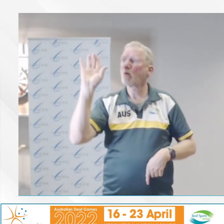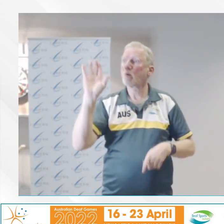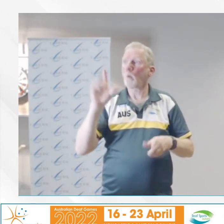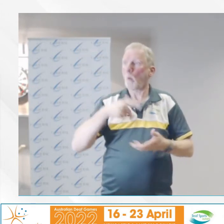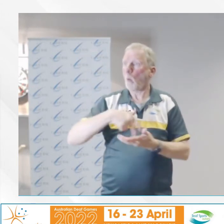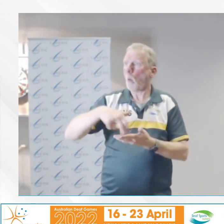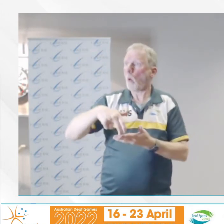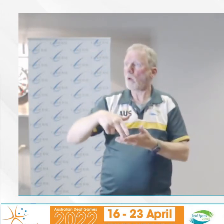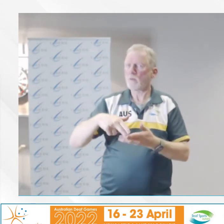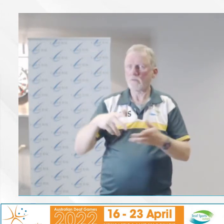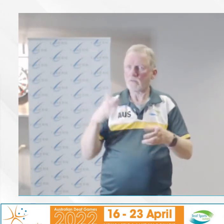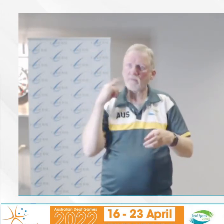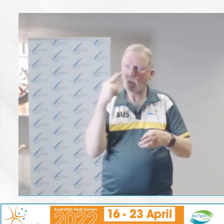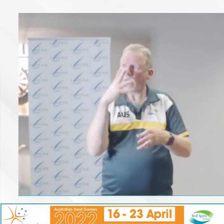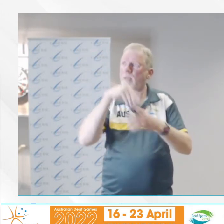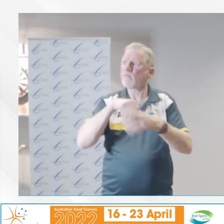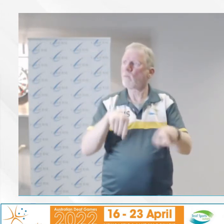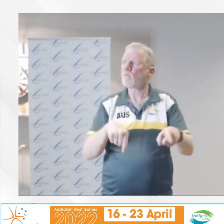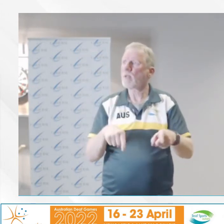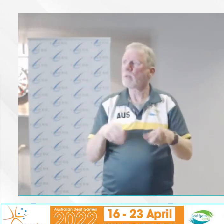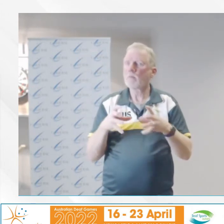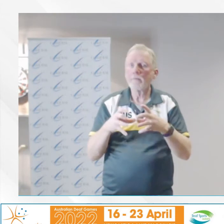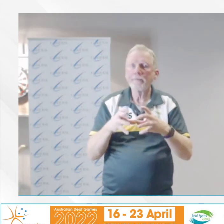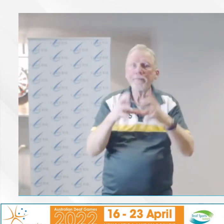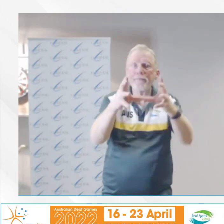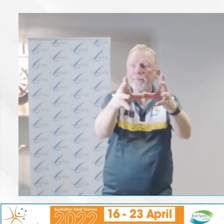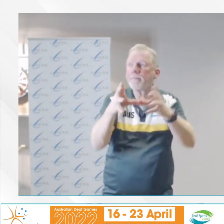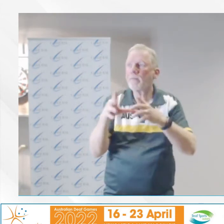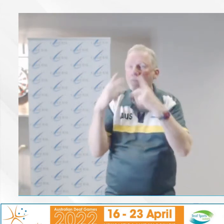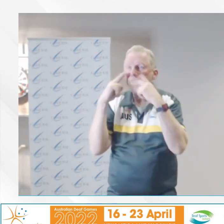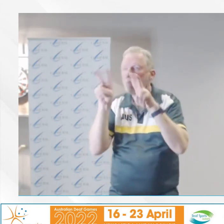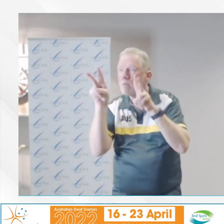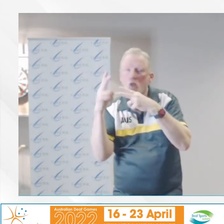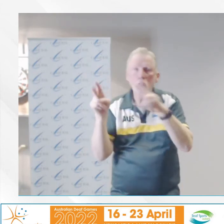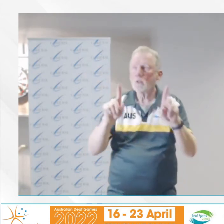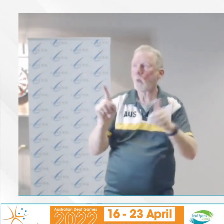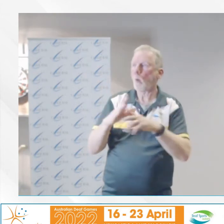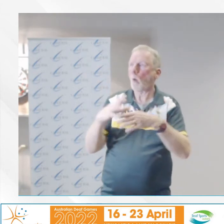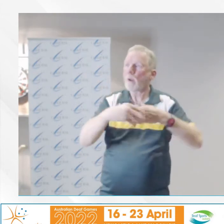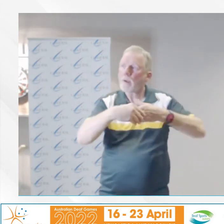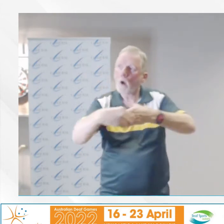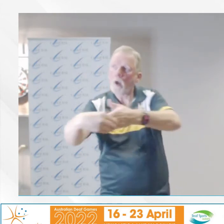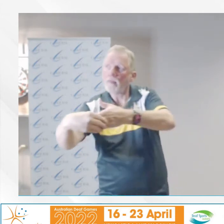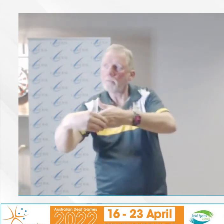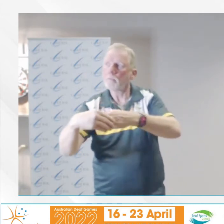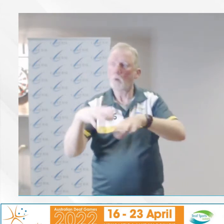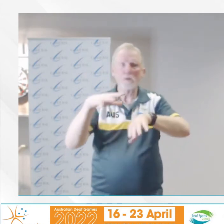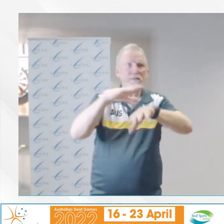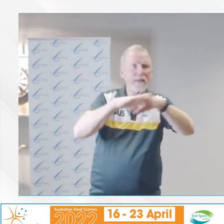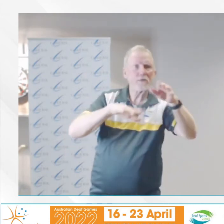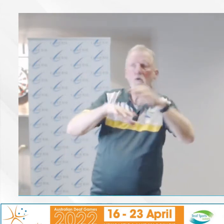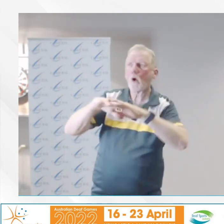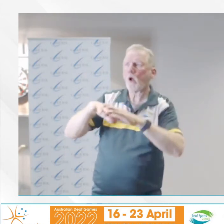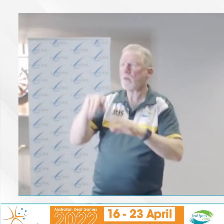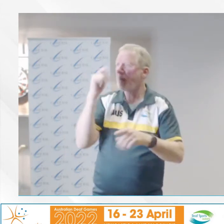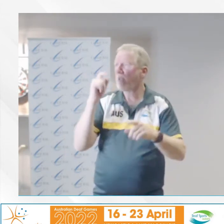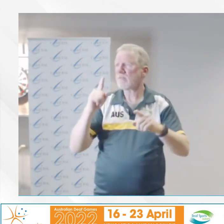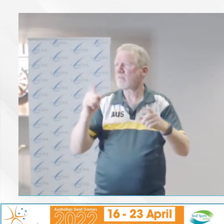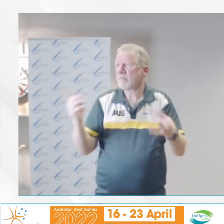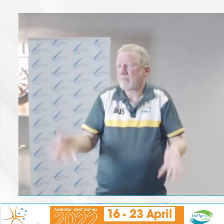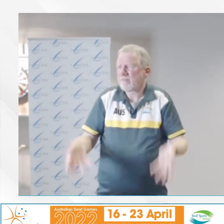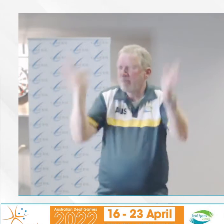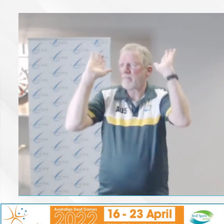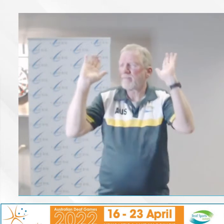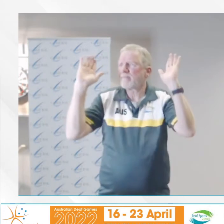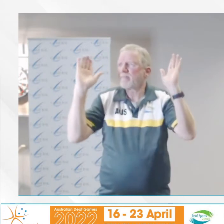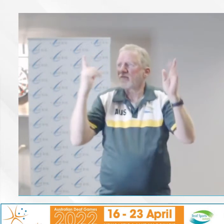for example um walking netball we can involve deafblind people in that we can have tactile uh